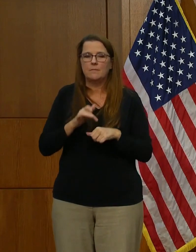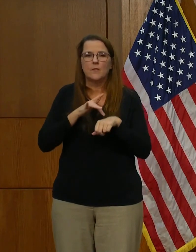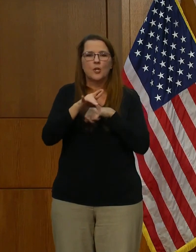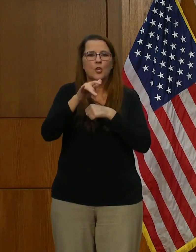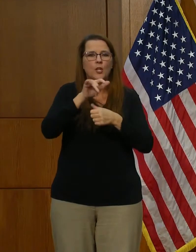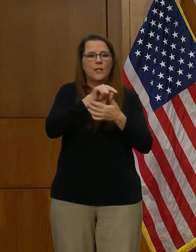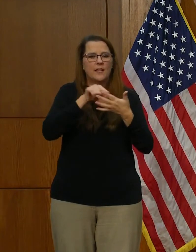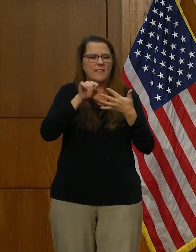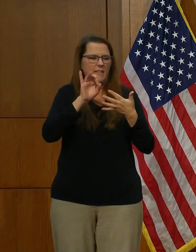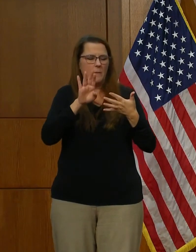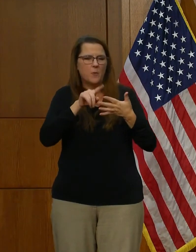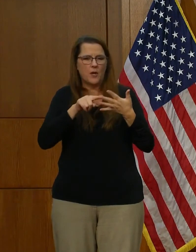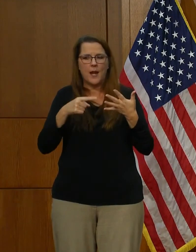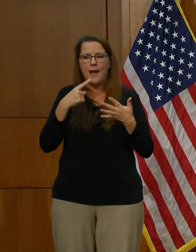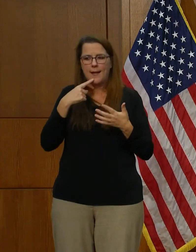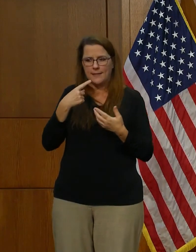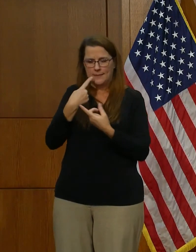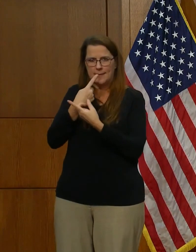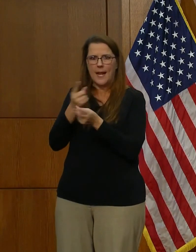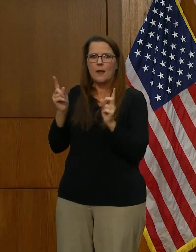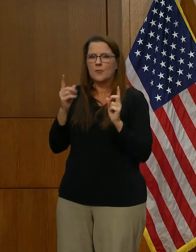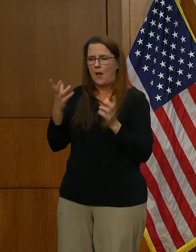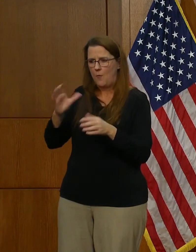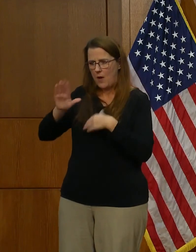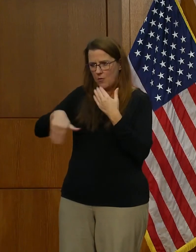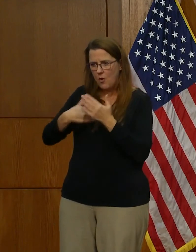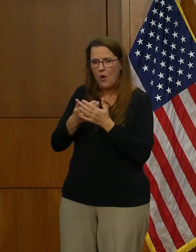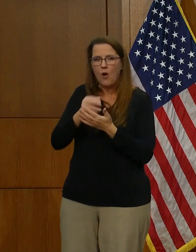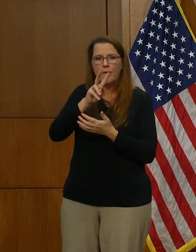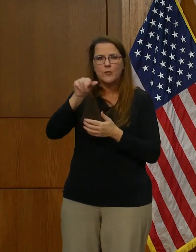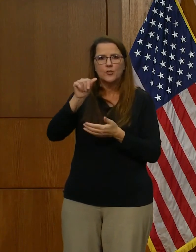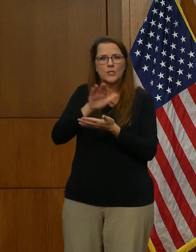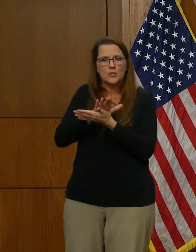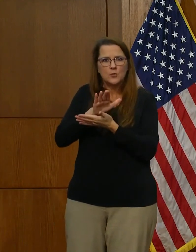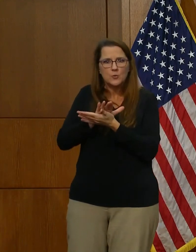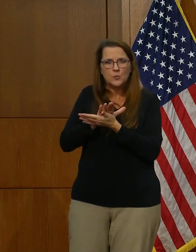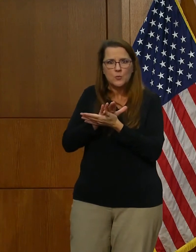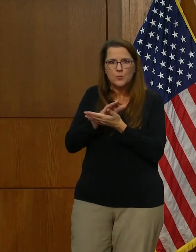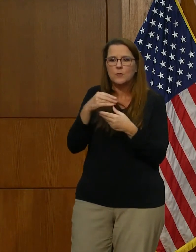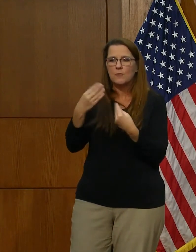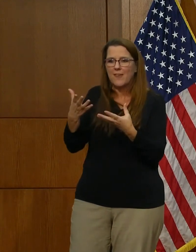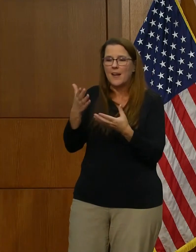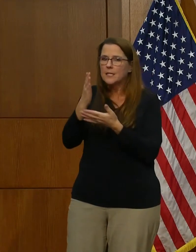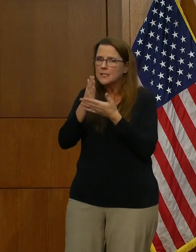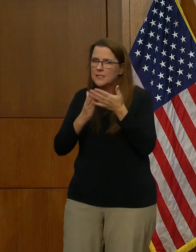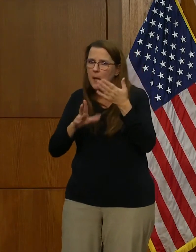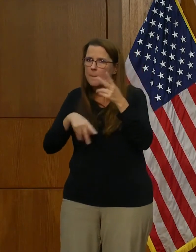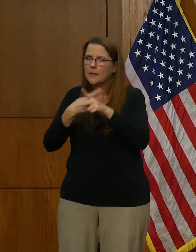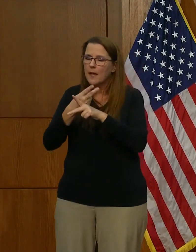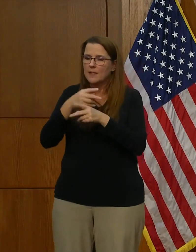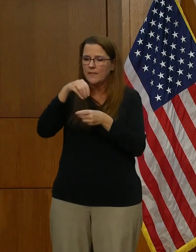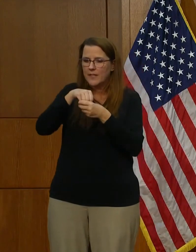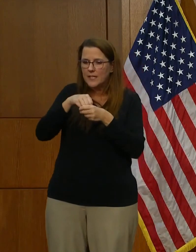EARLY FEBRUARY, I SAID WE WANTED TO SEE ALL OF VIRGINIA SCHOOL DIVISIONS READY TO OFFER